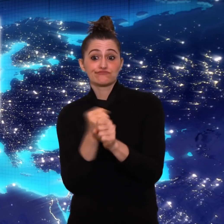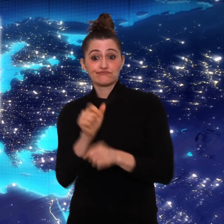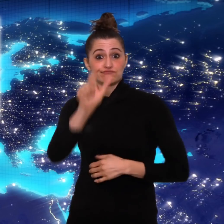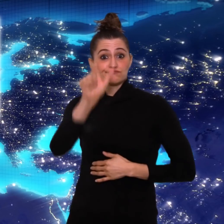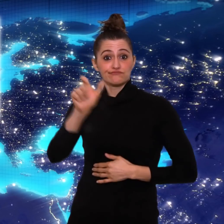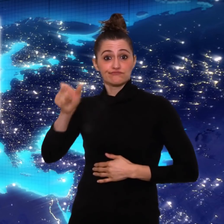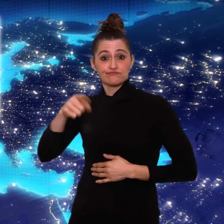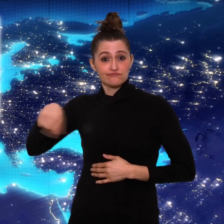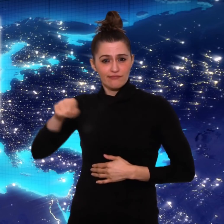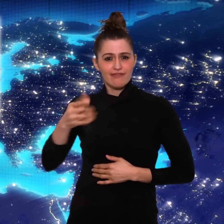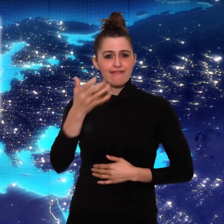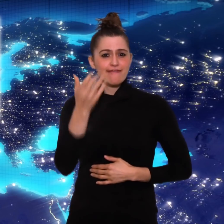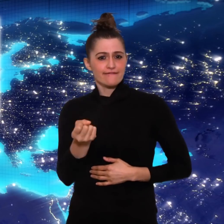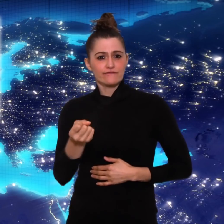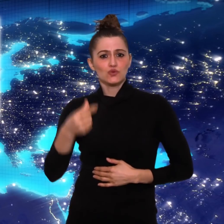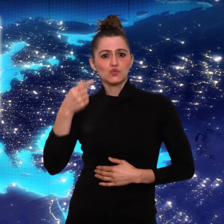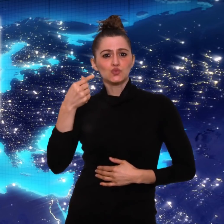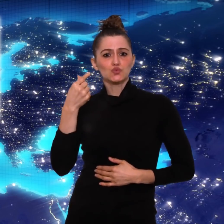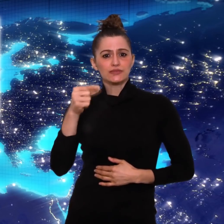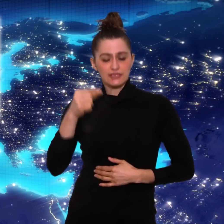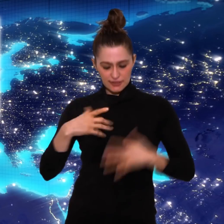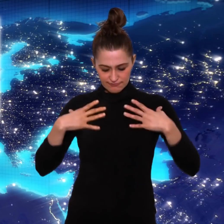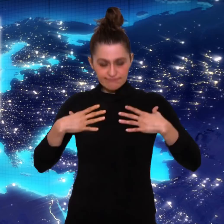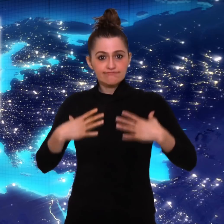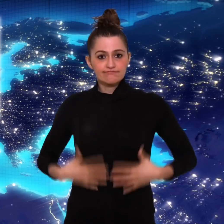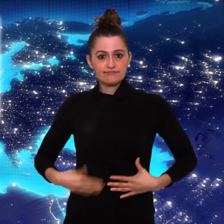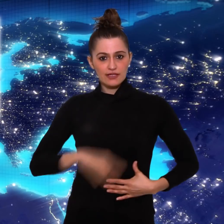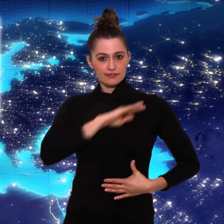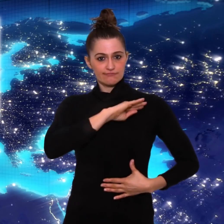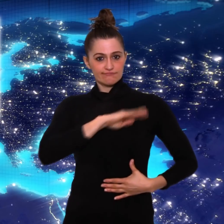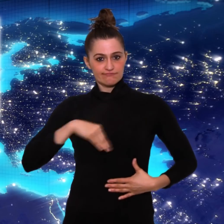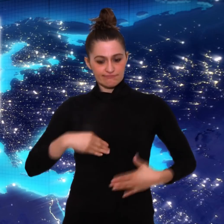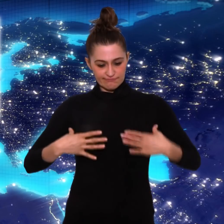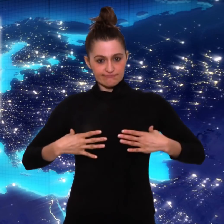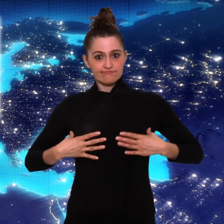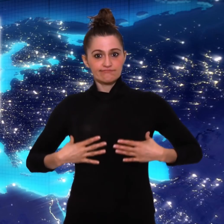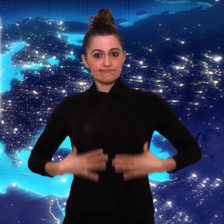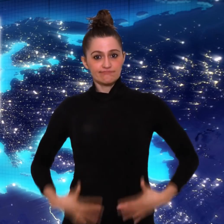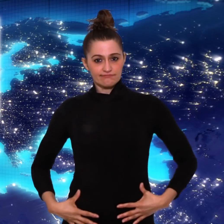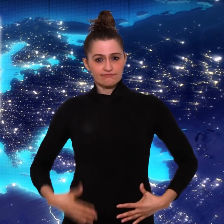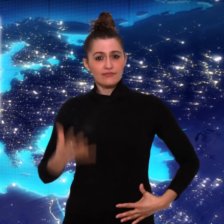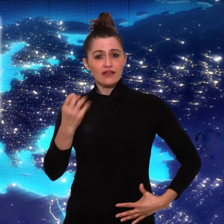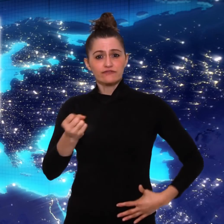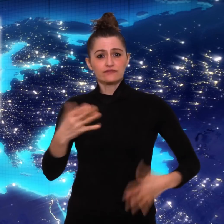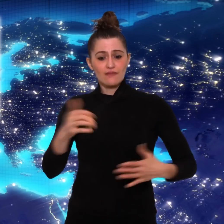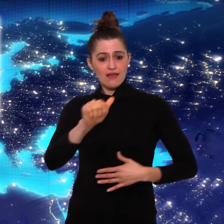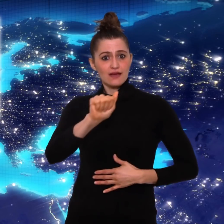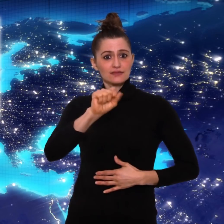Deaf, Gallaudet University. Store